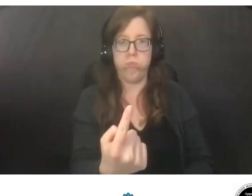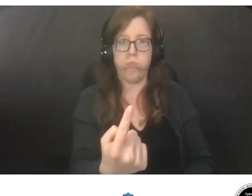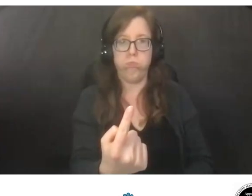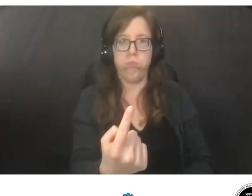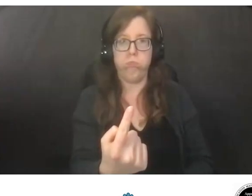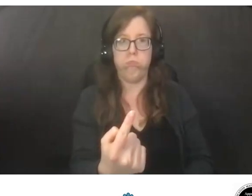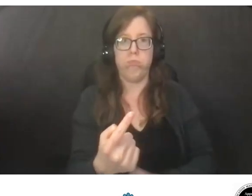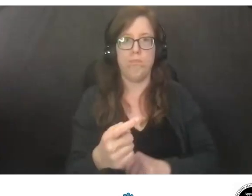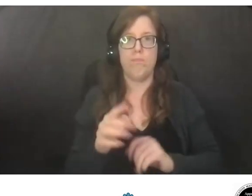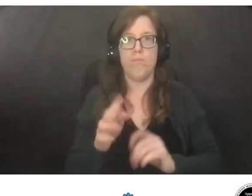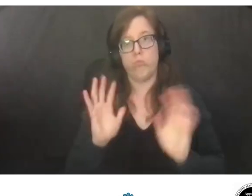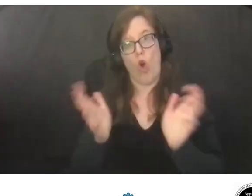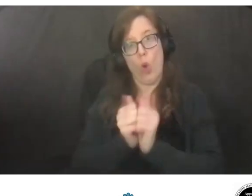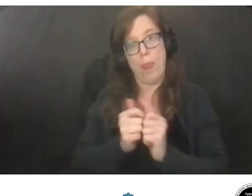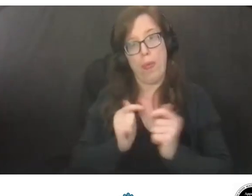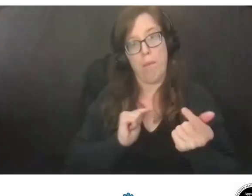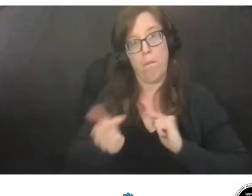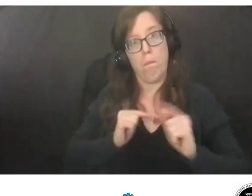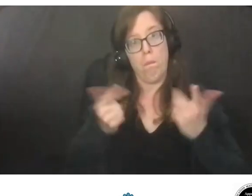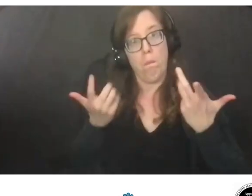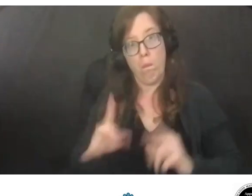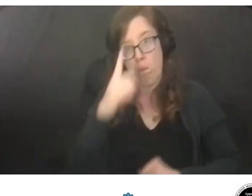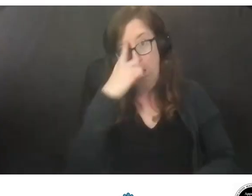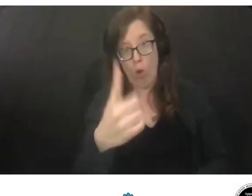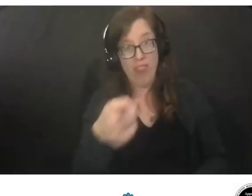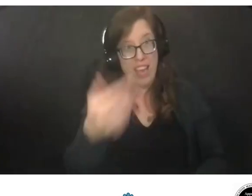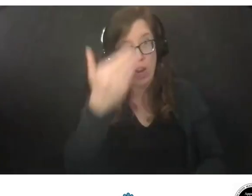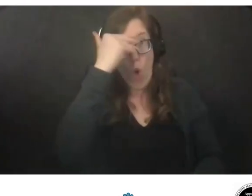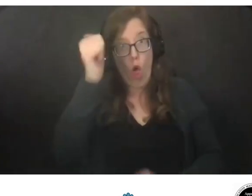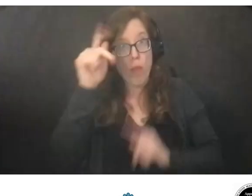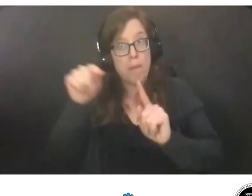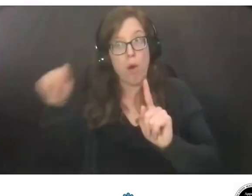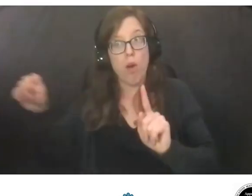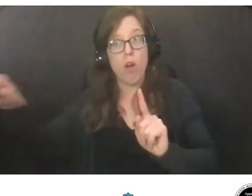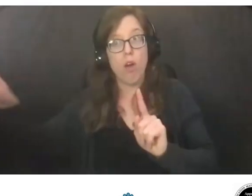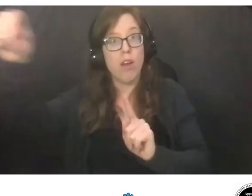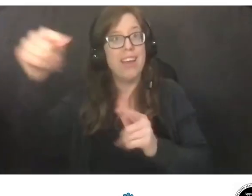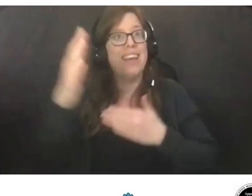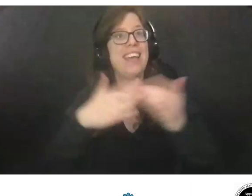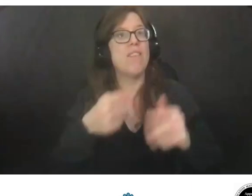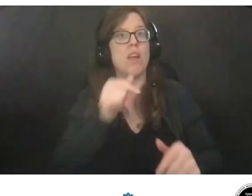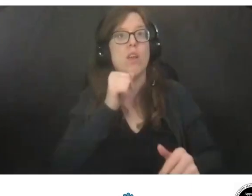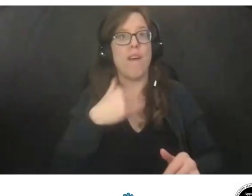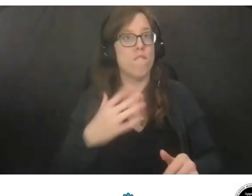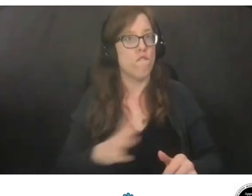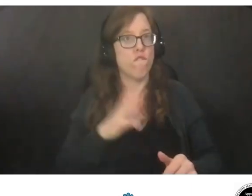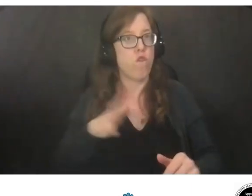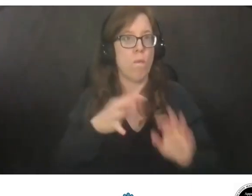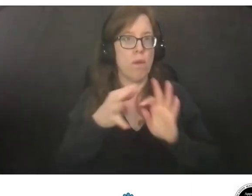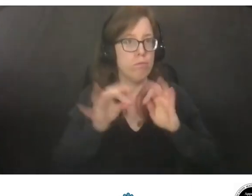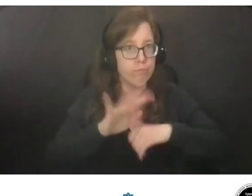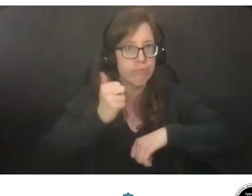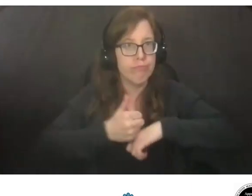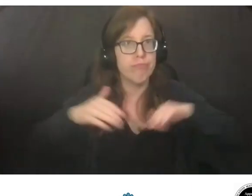like, talked to? Interacted with? Do they know? Even if they're not formal language users, think about how you could use